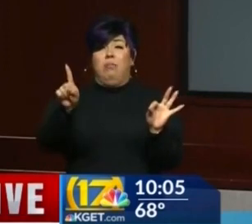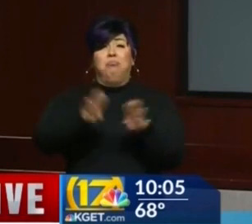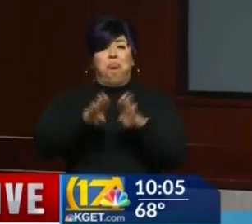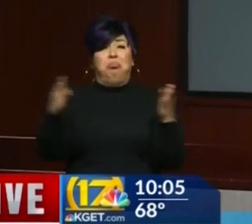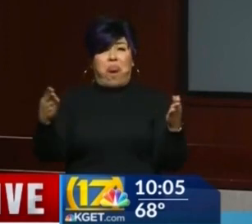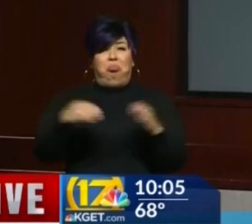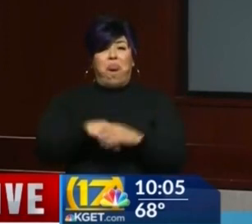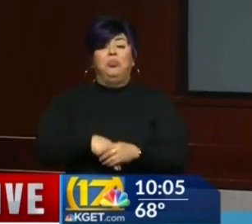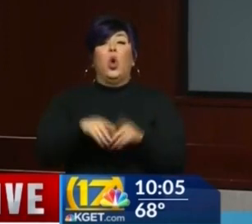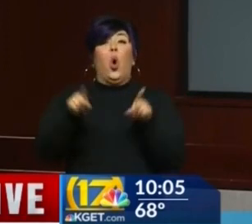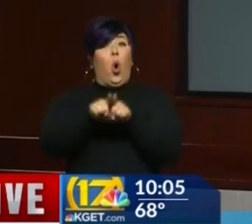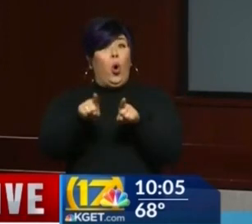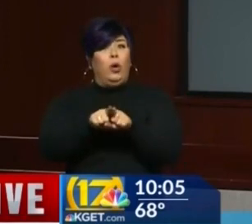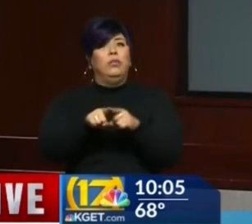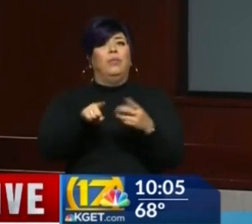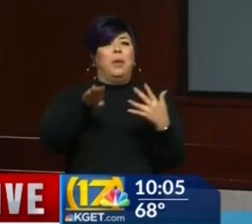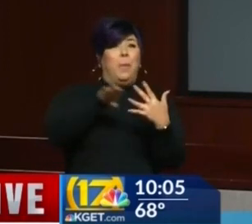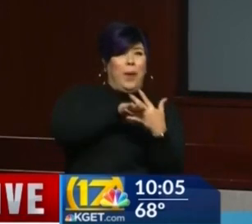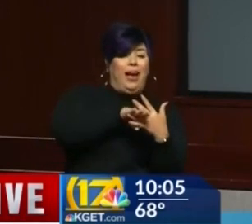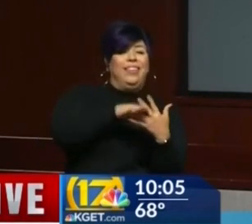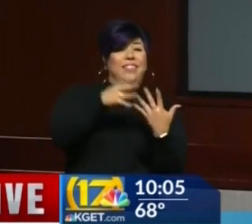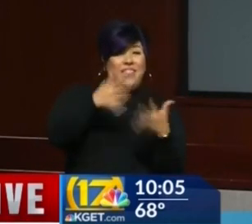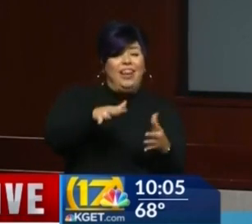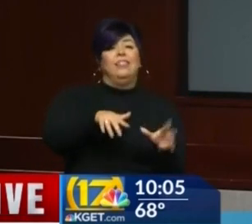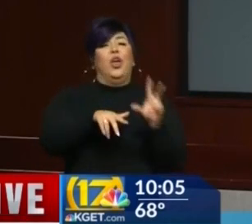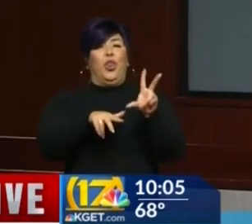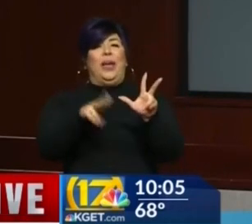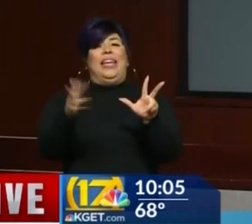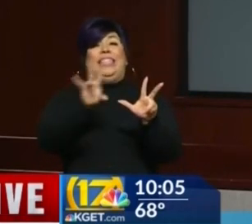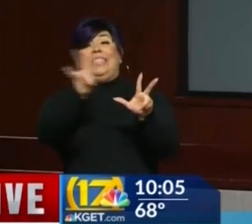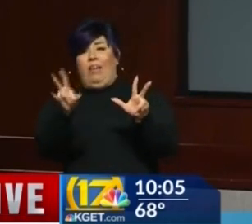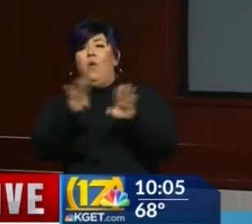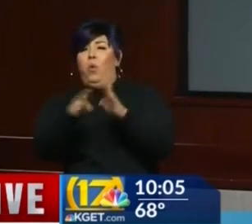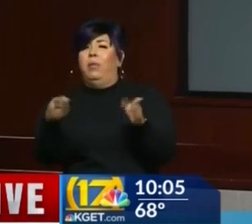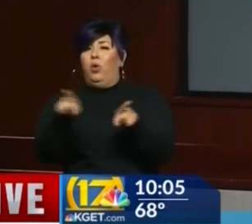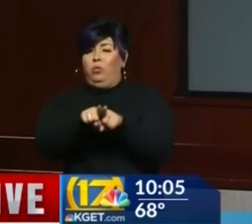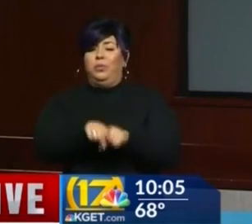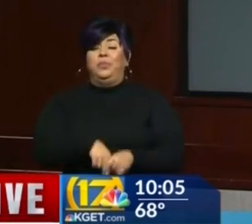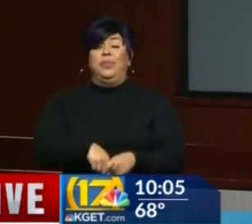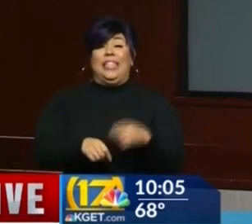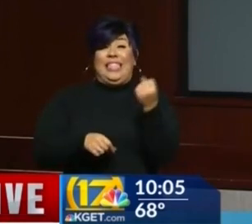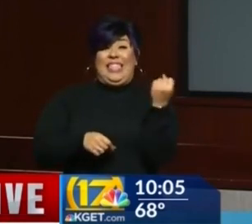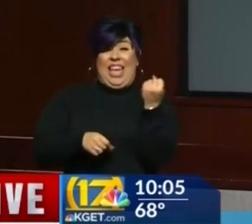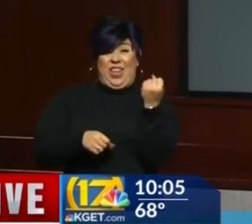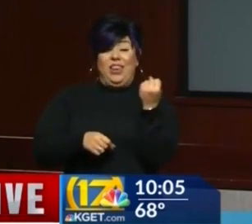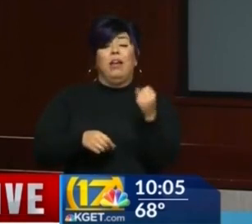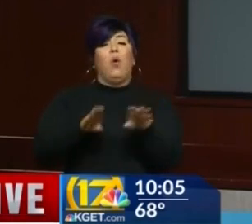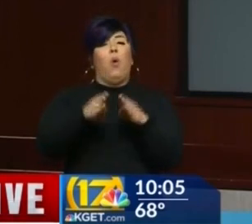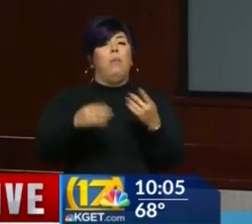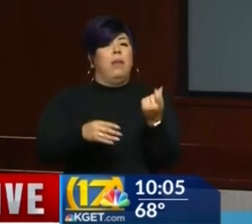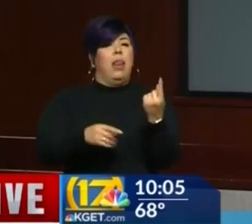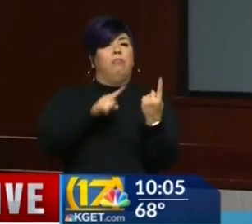IN TAFT THEIR NUMBERS ARE TUESDAY THROUGH FRIDAY 9 TO 1